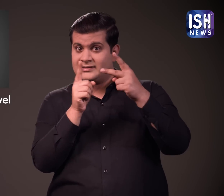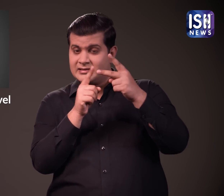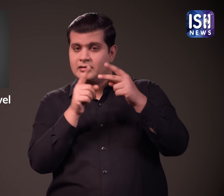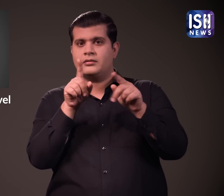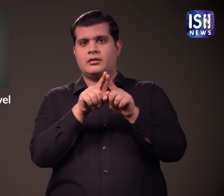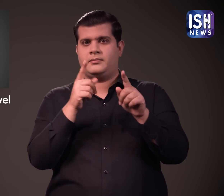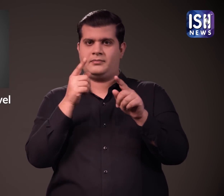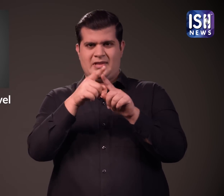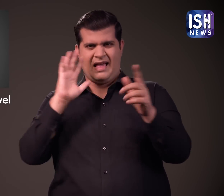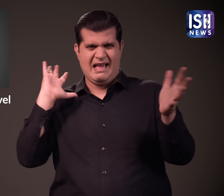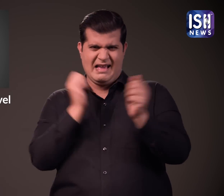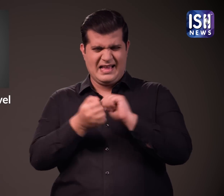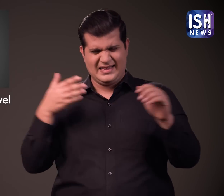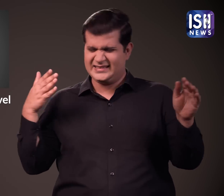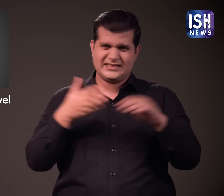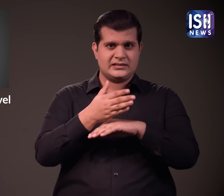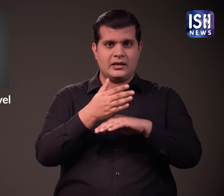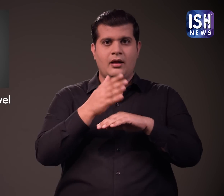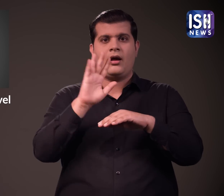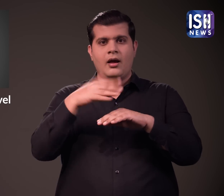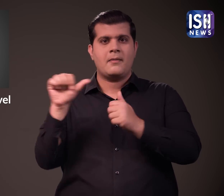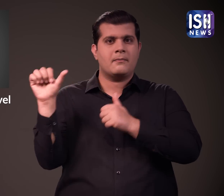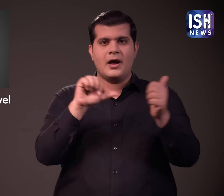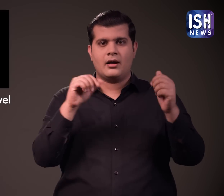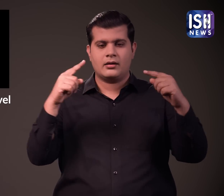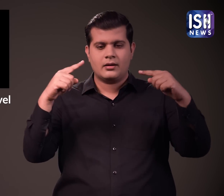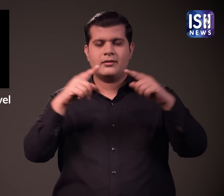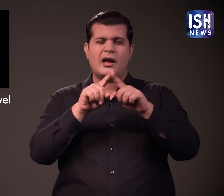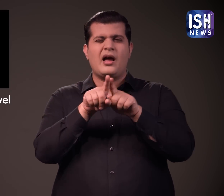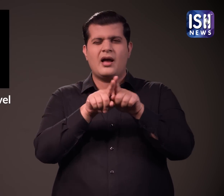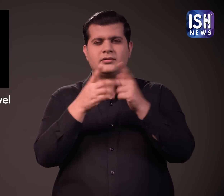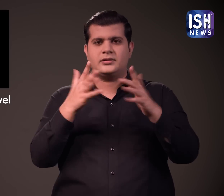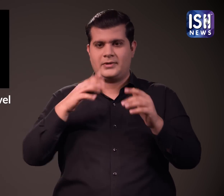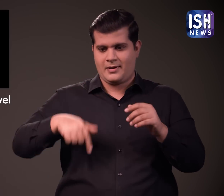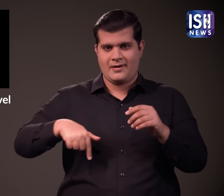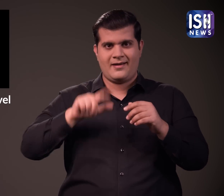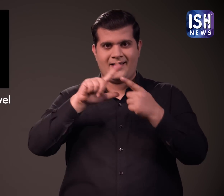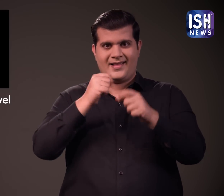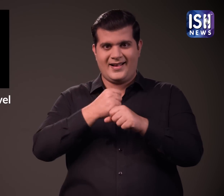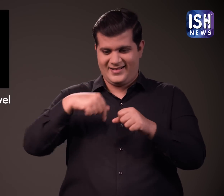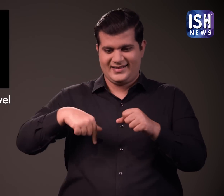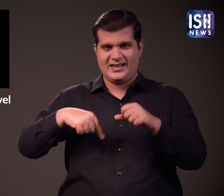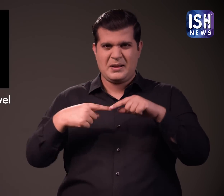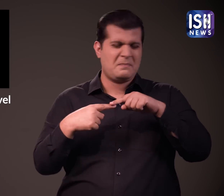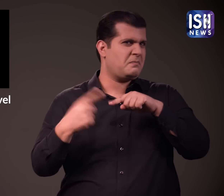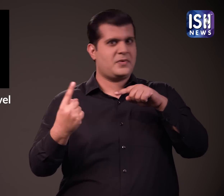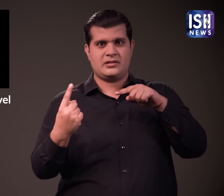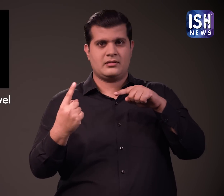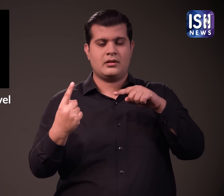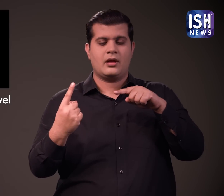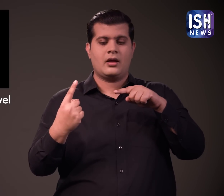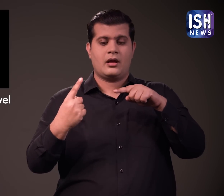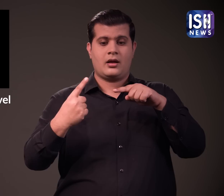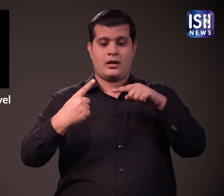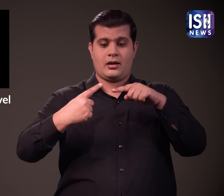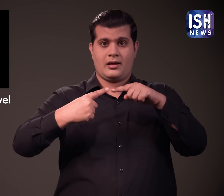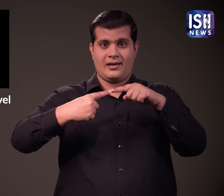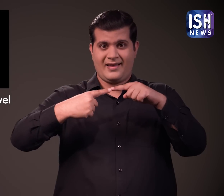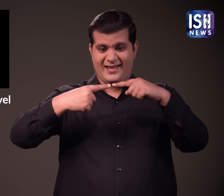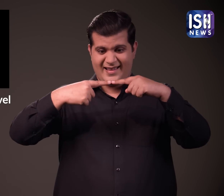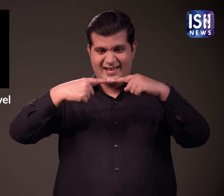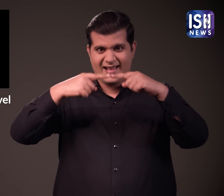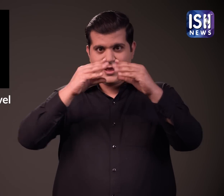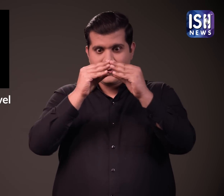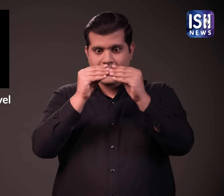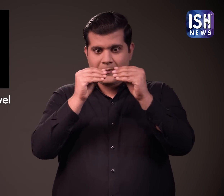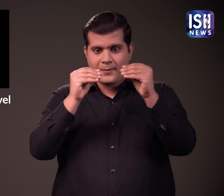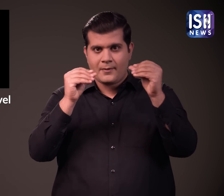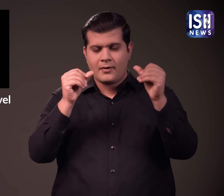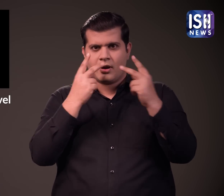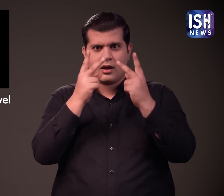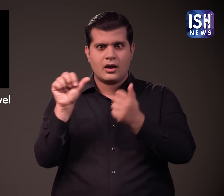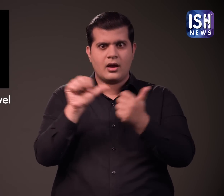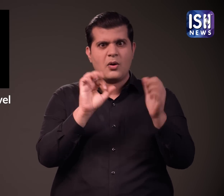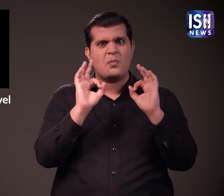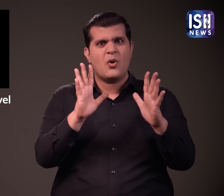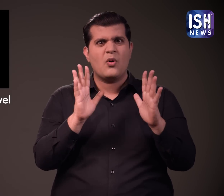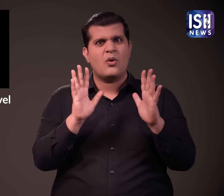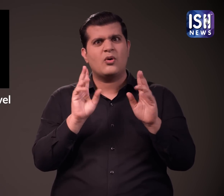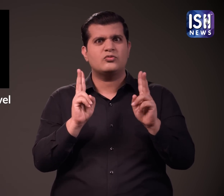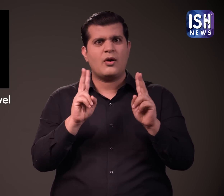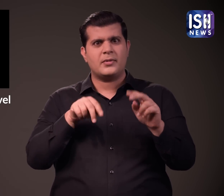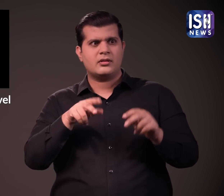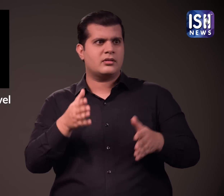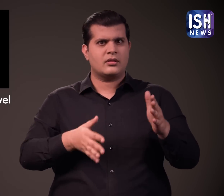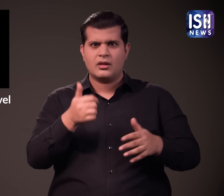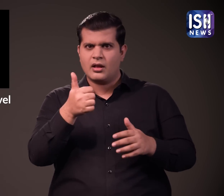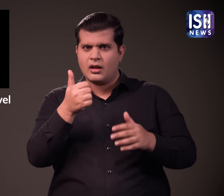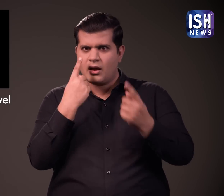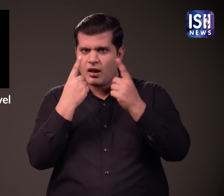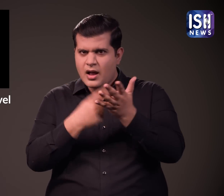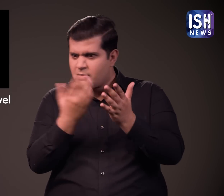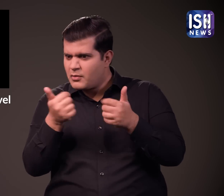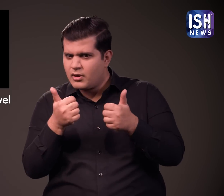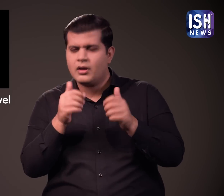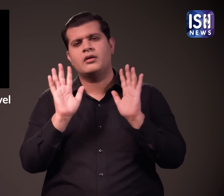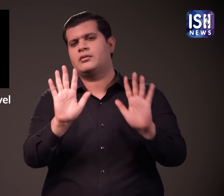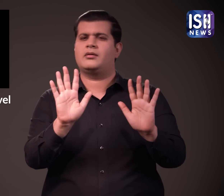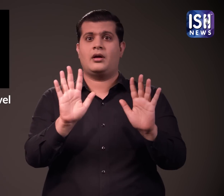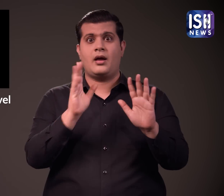If the passenger is injured say for example if person breaks his leg and may get healed gradually.